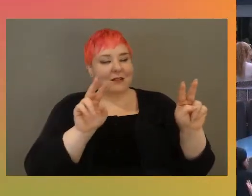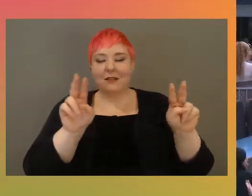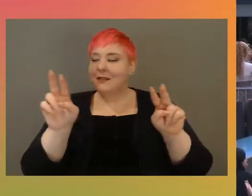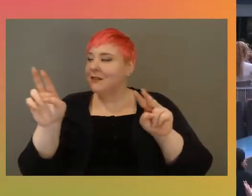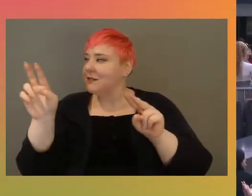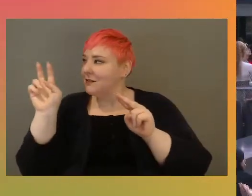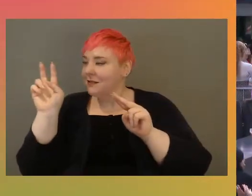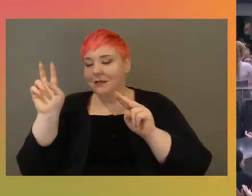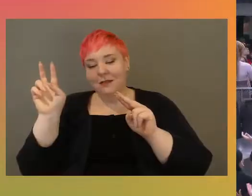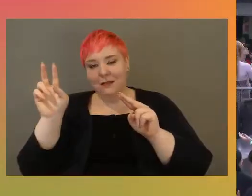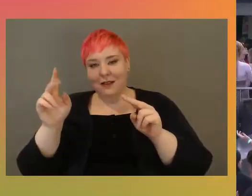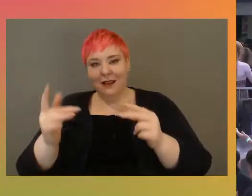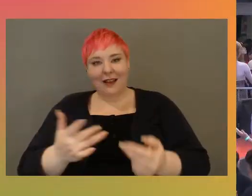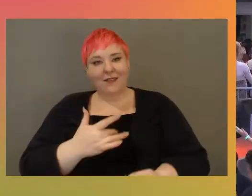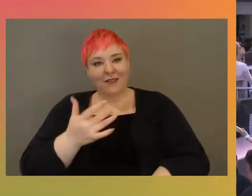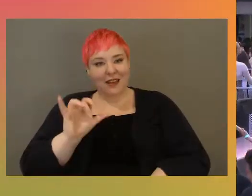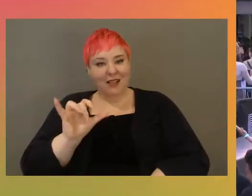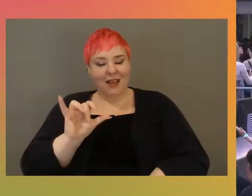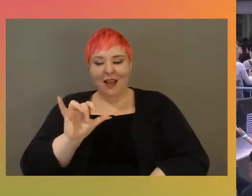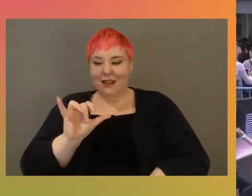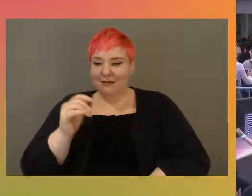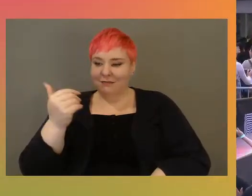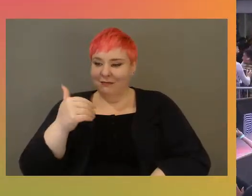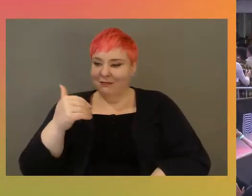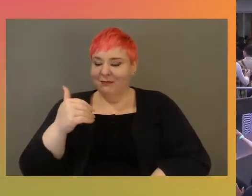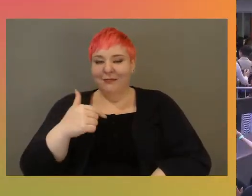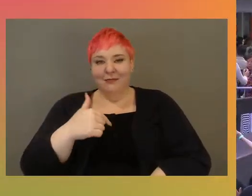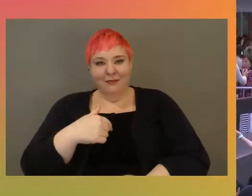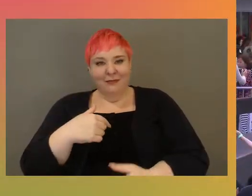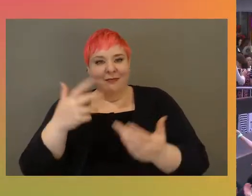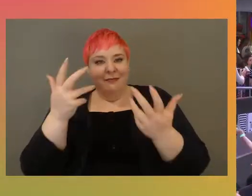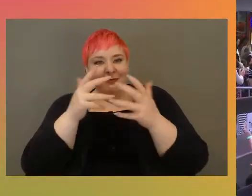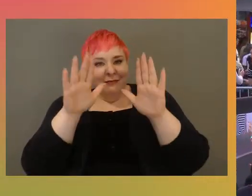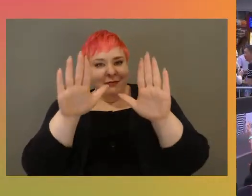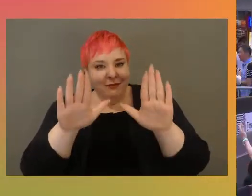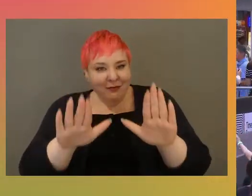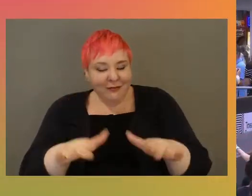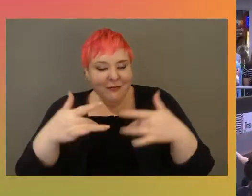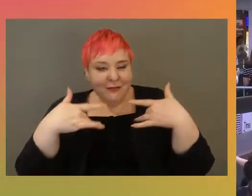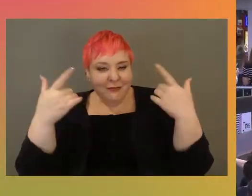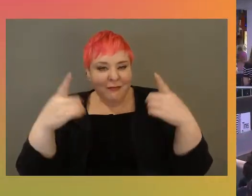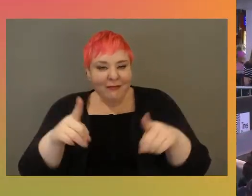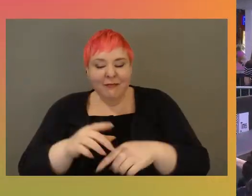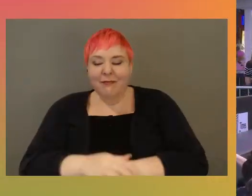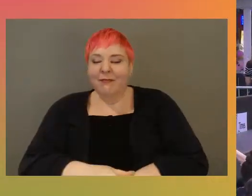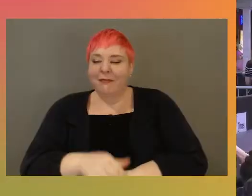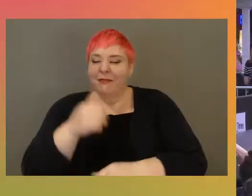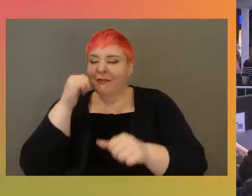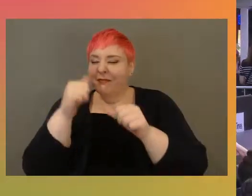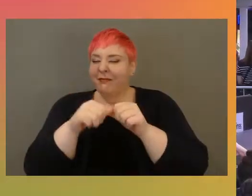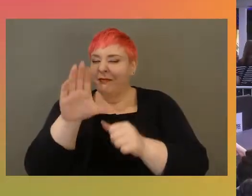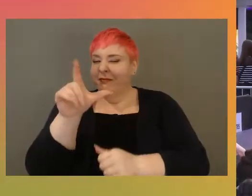TAKE FOR GRANTED.